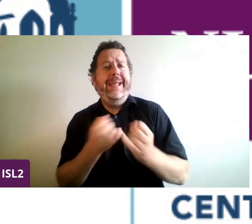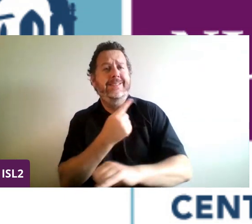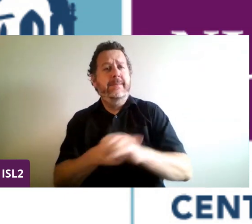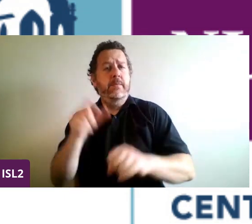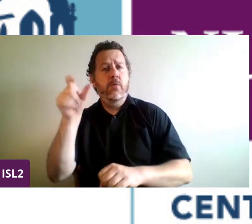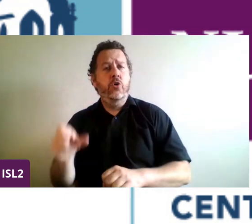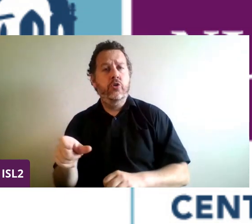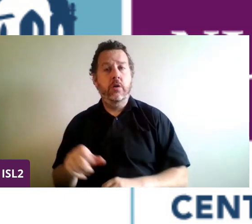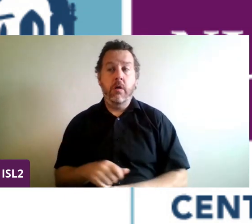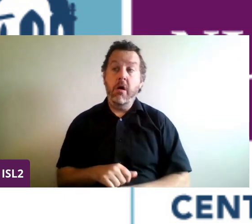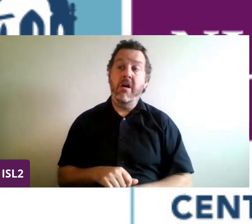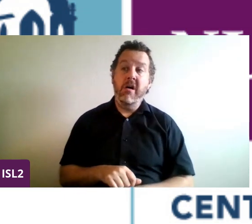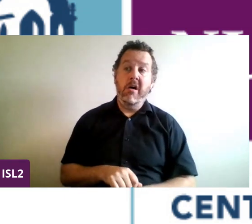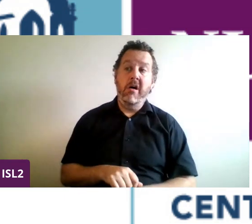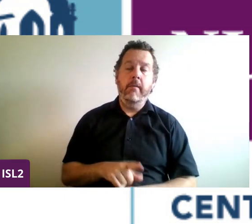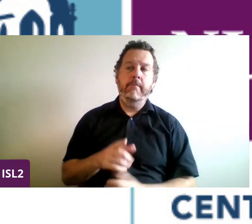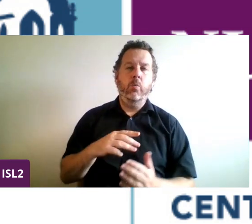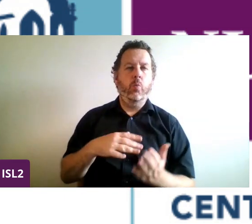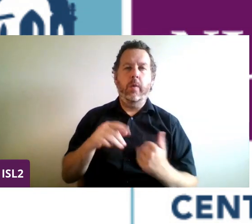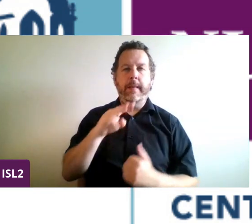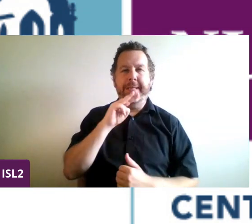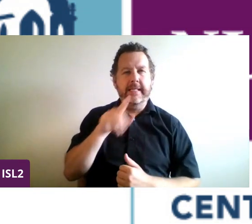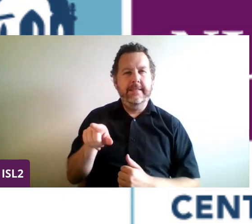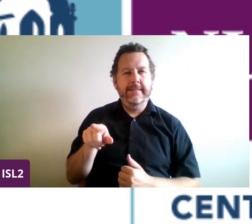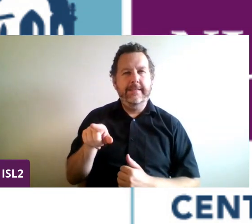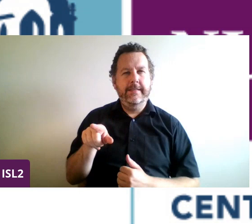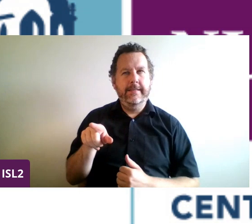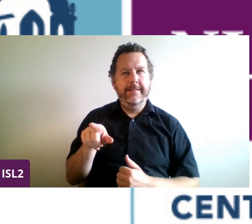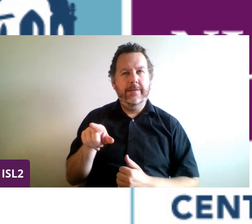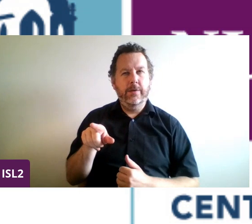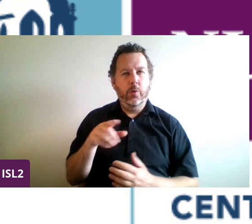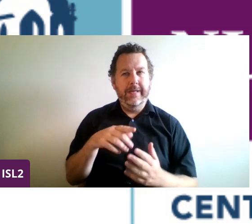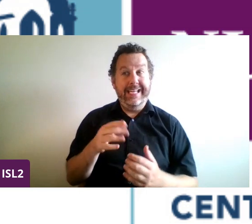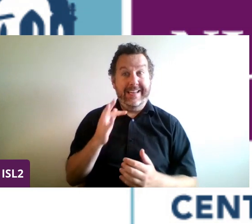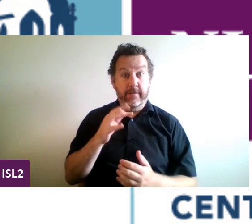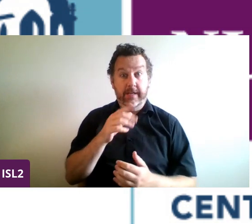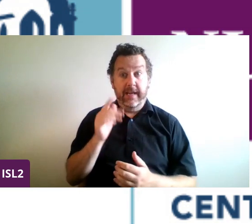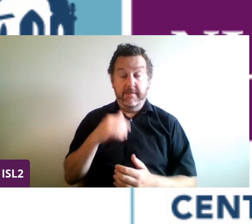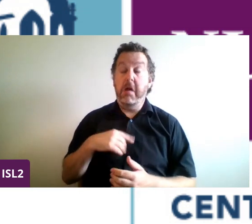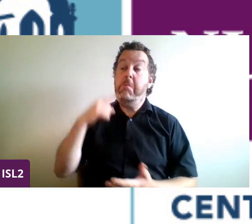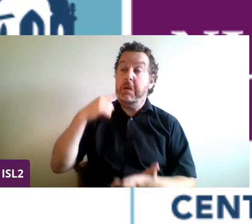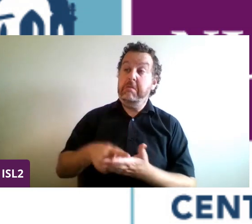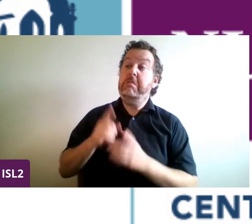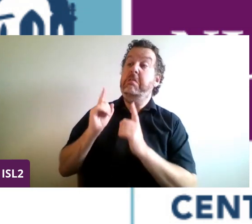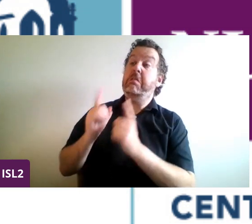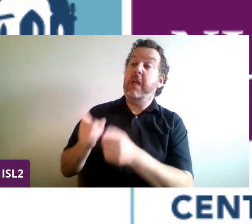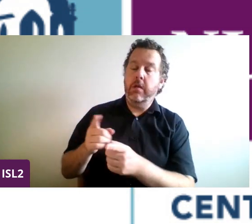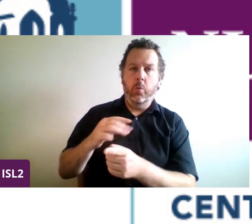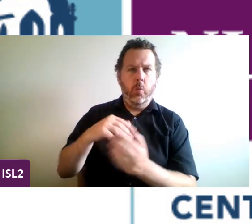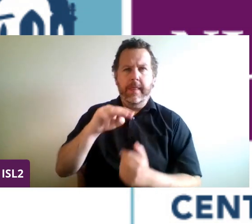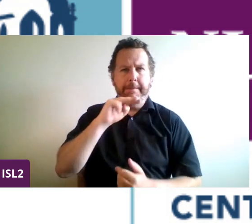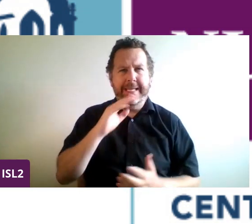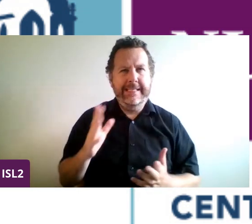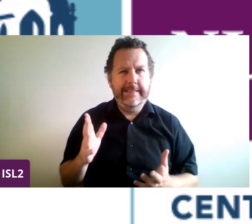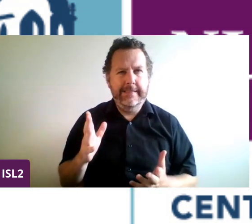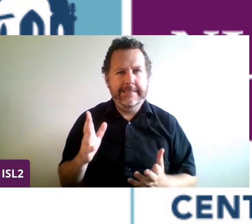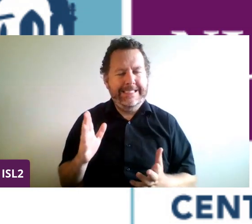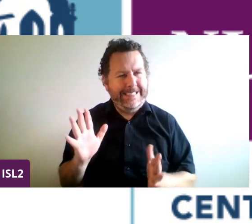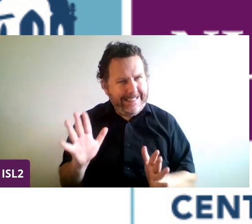But what does that mean? What are we actually saying with that sentence? And I think while that may appear fair